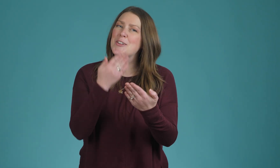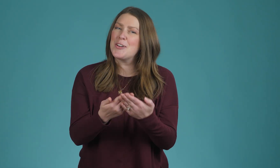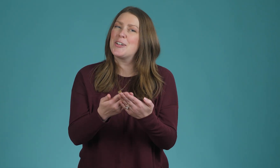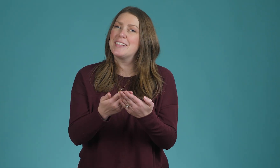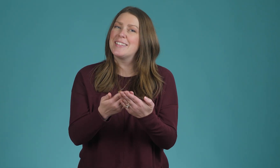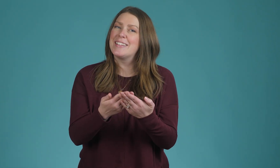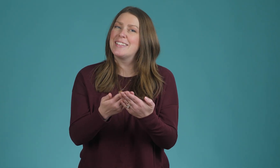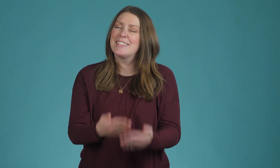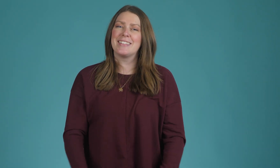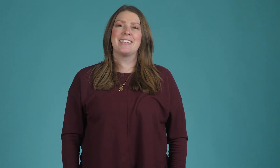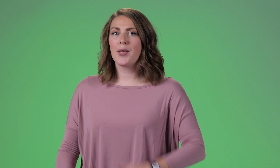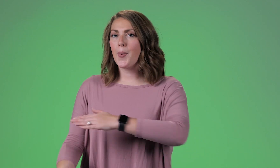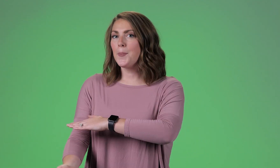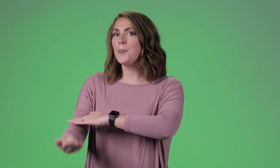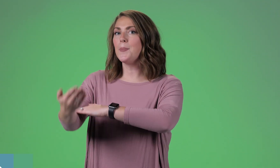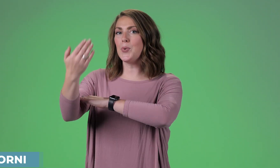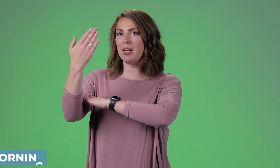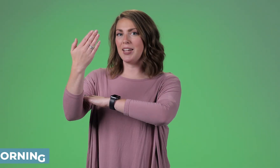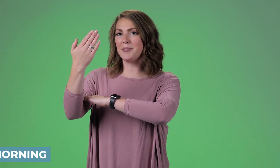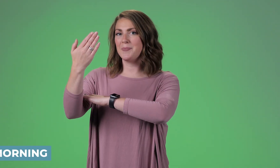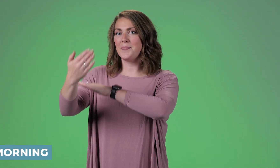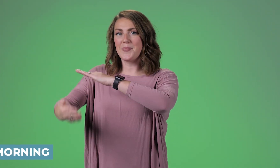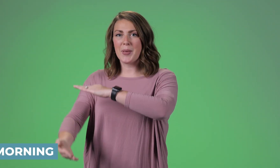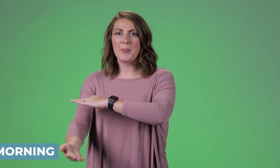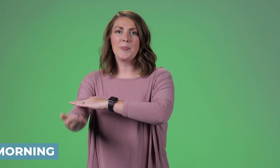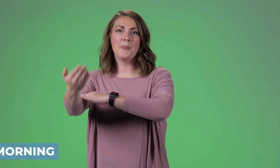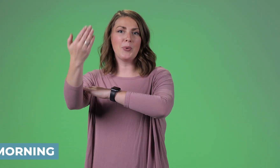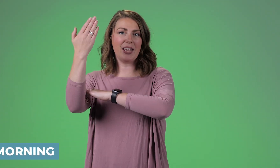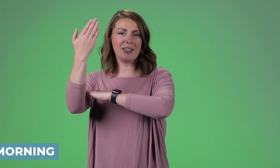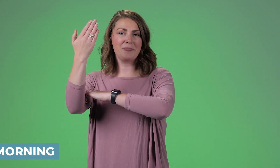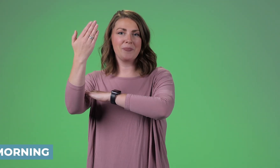Good morning. Morning.